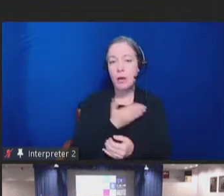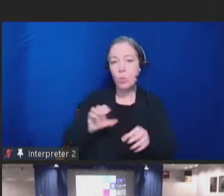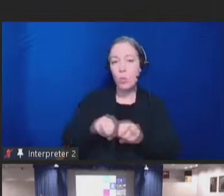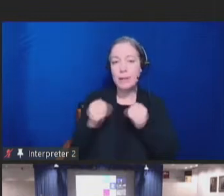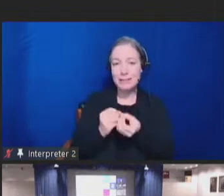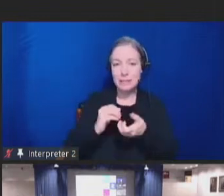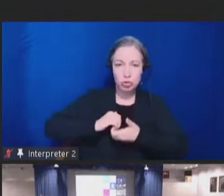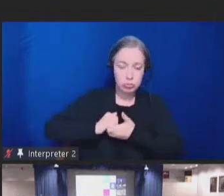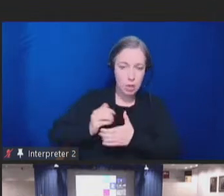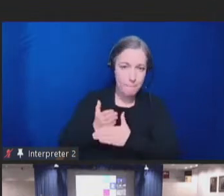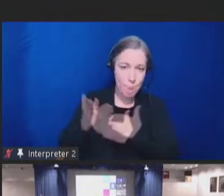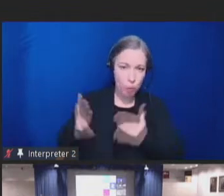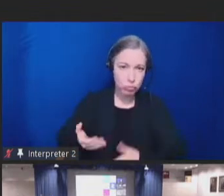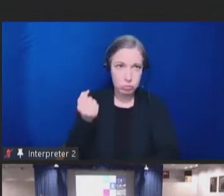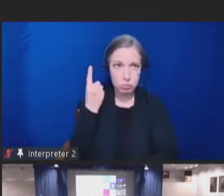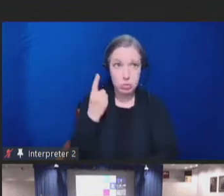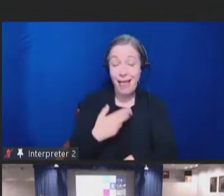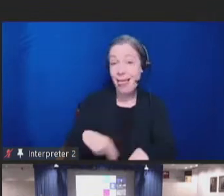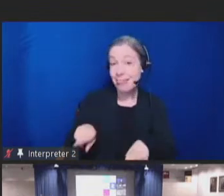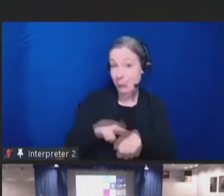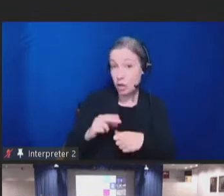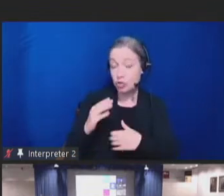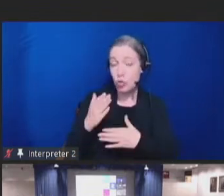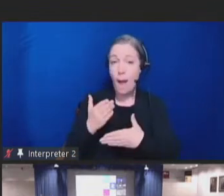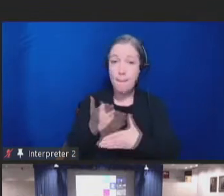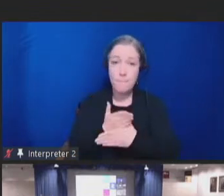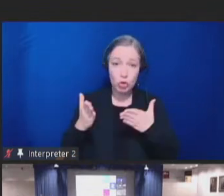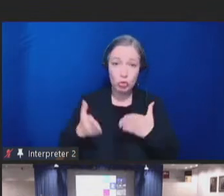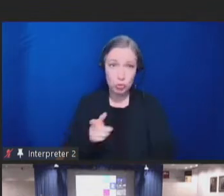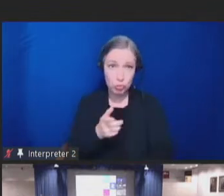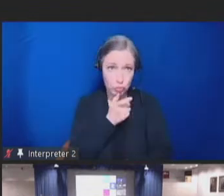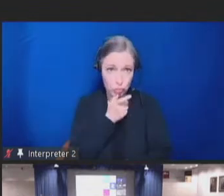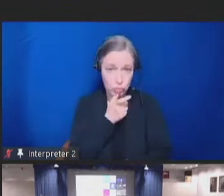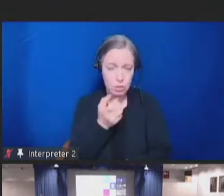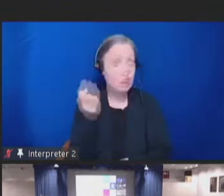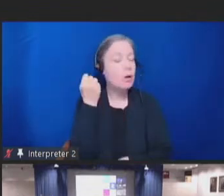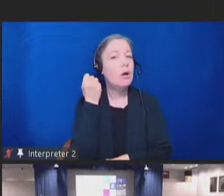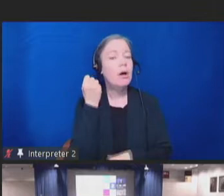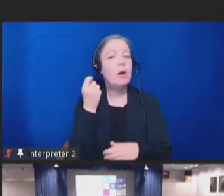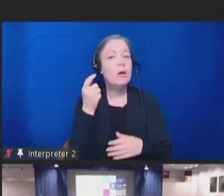national partners are, you know, really critical to the work of getting that information out to